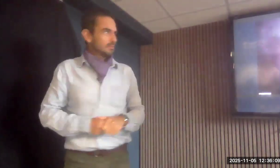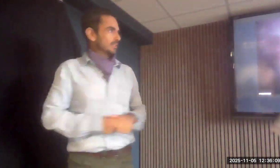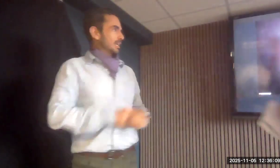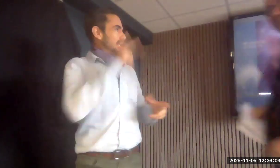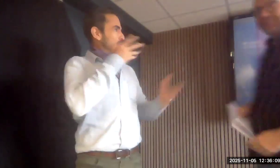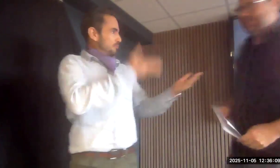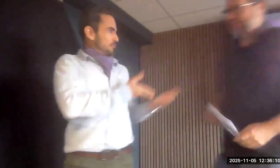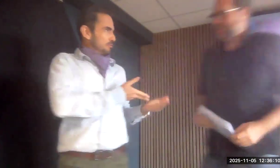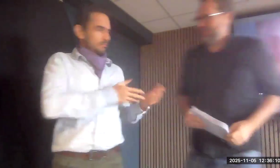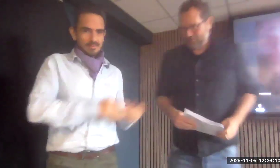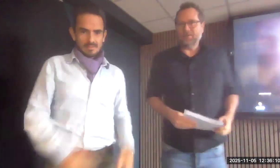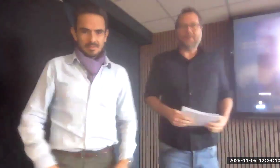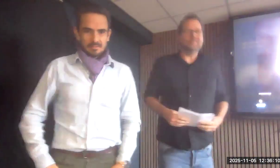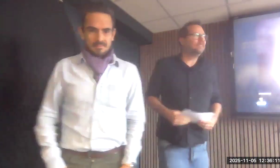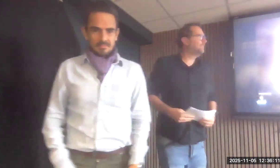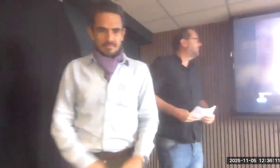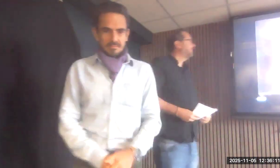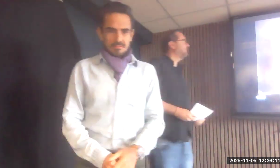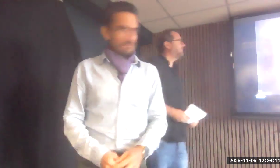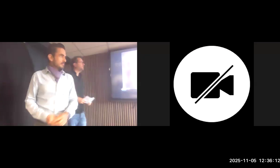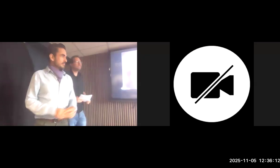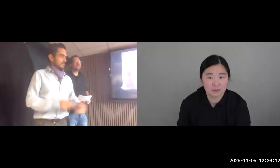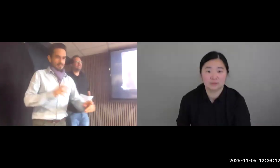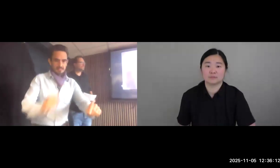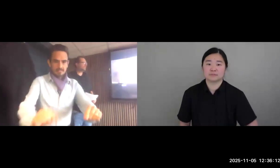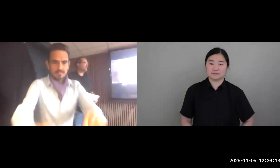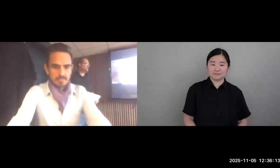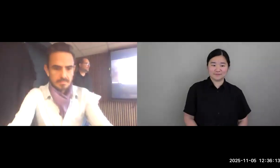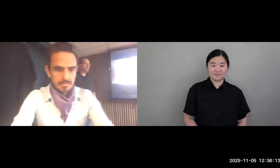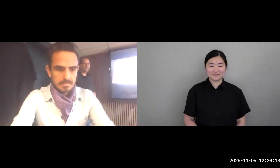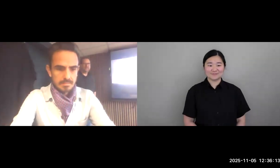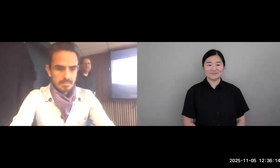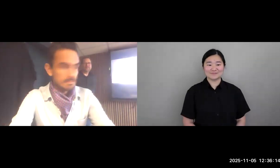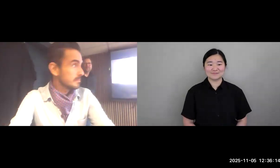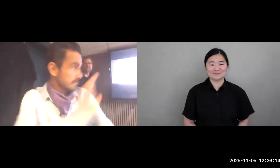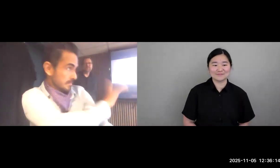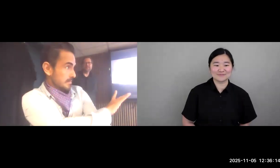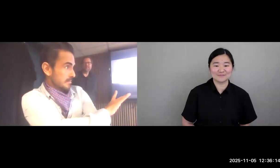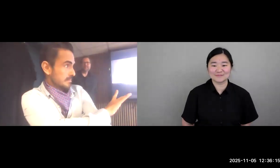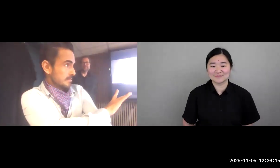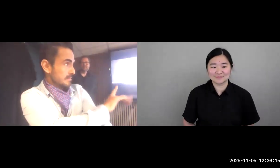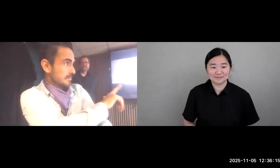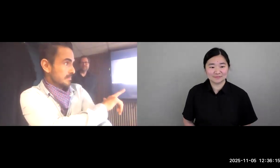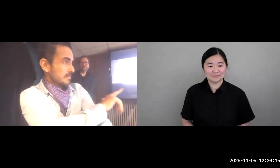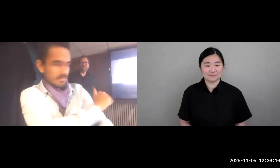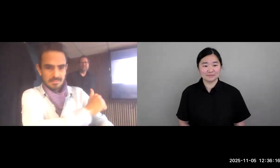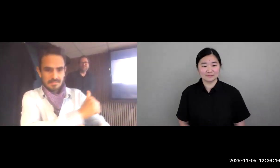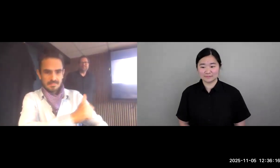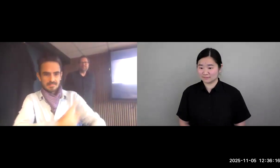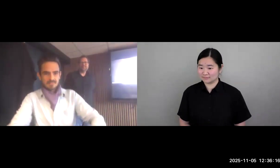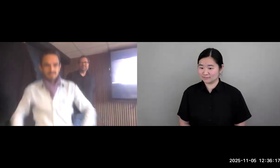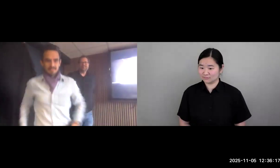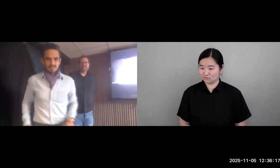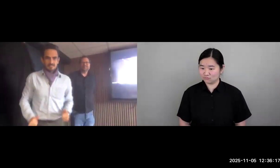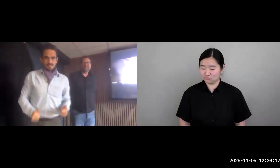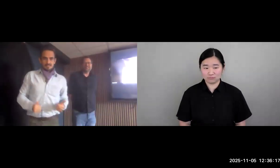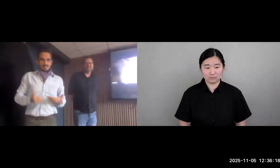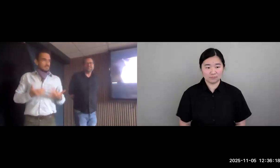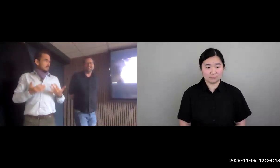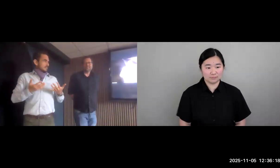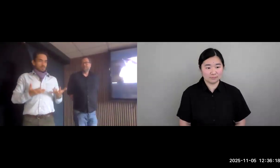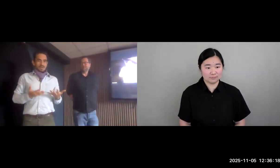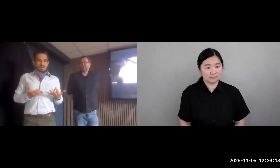Speaking to introduce you?